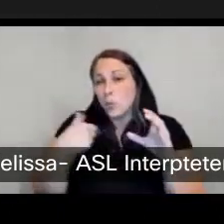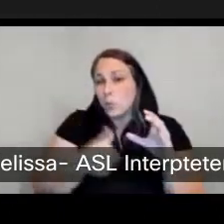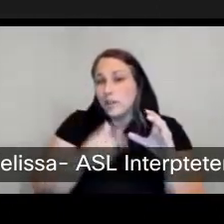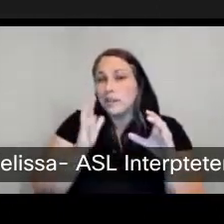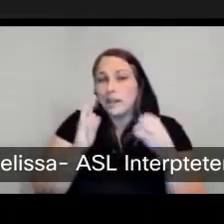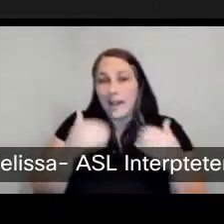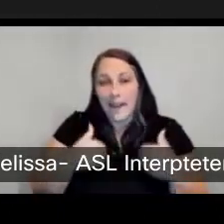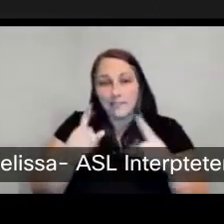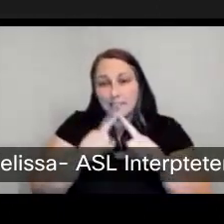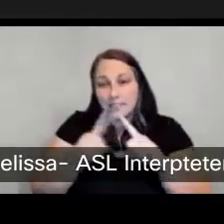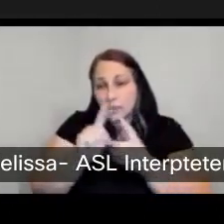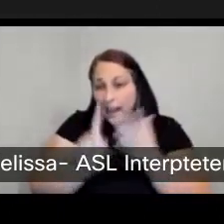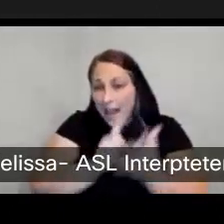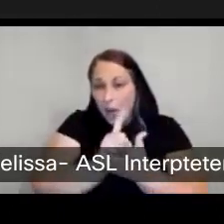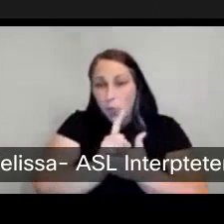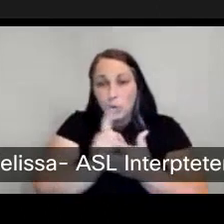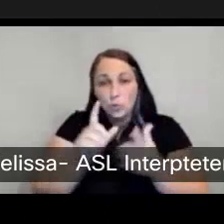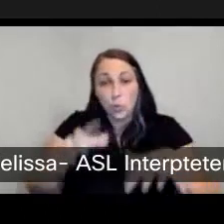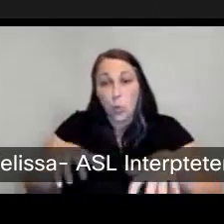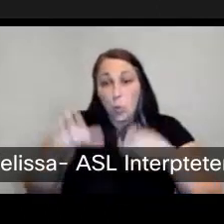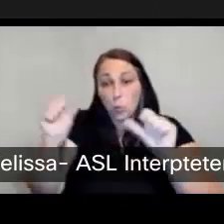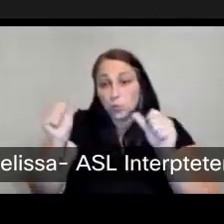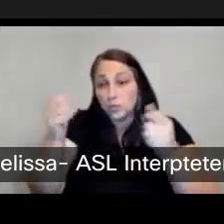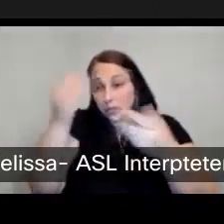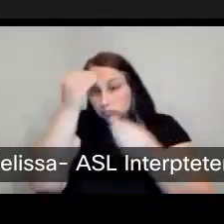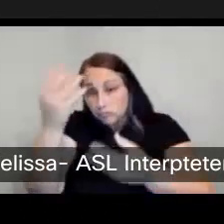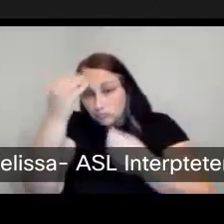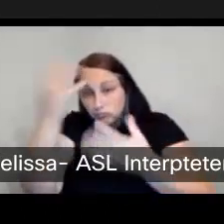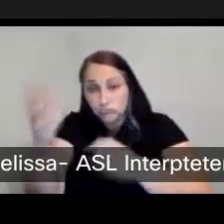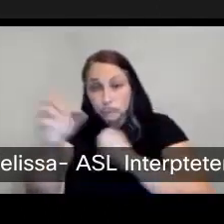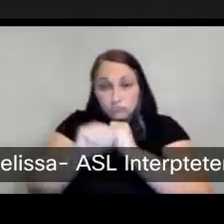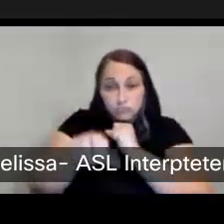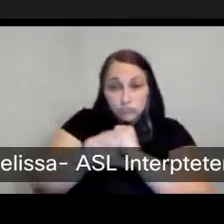um uh one next Saturday and then another one the following Wednesday